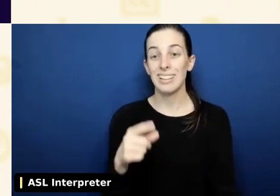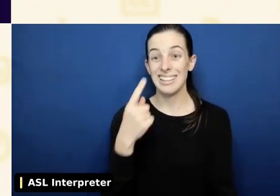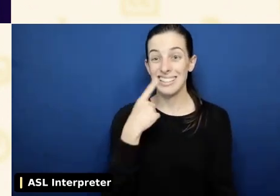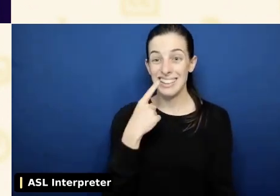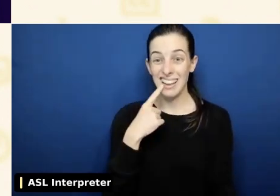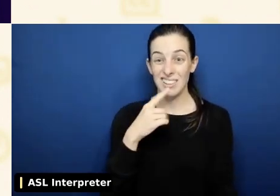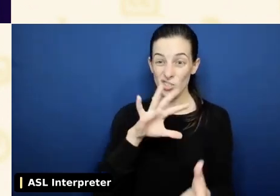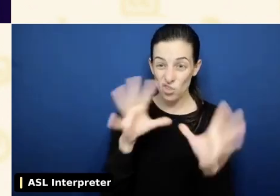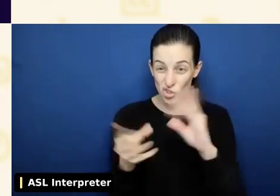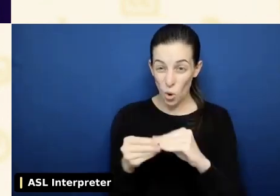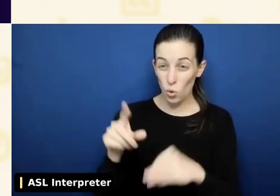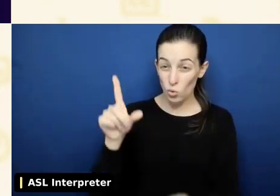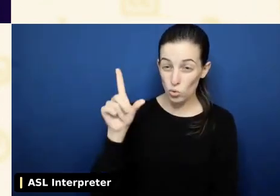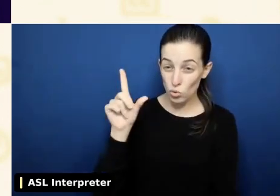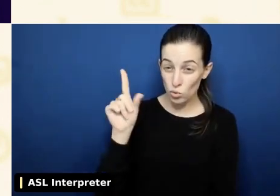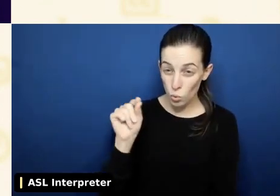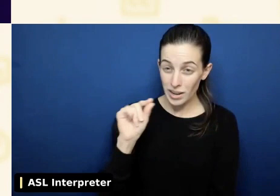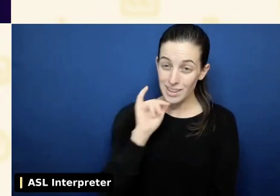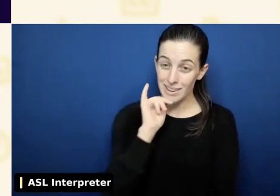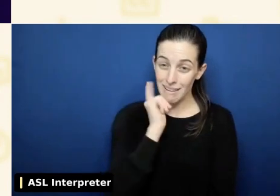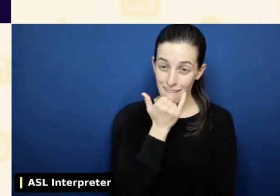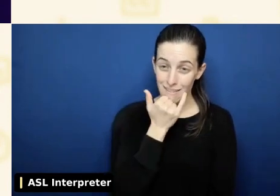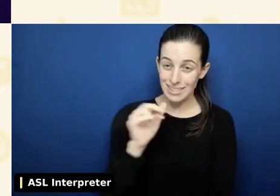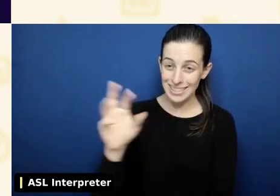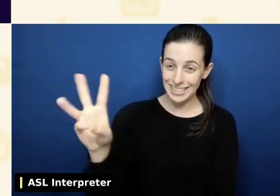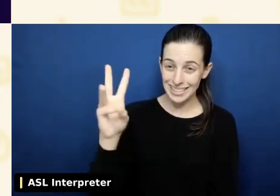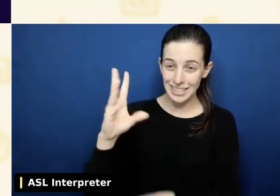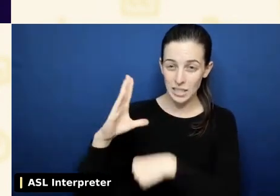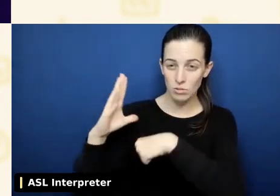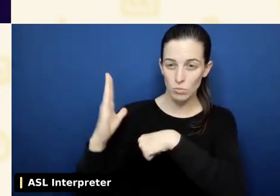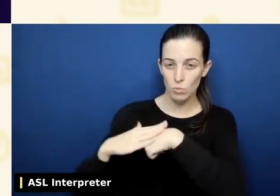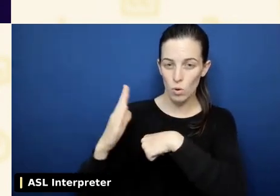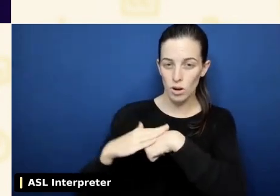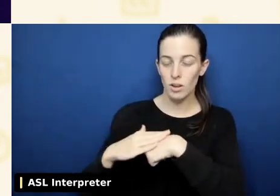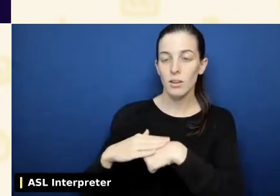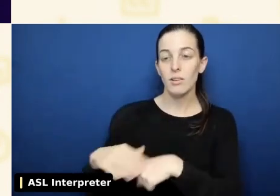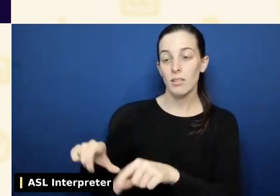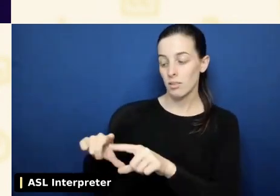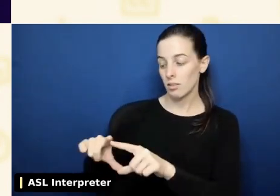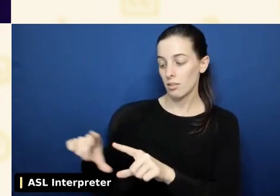There is a box there in the bottom right corner, and on it,